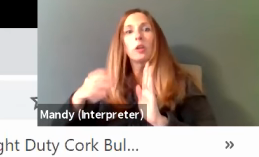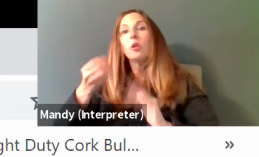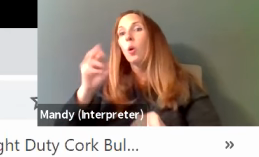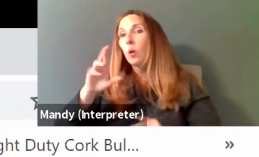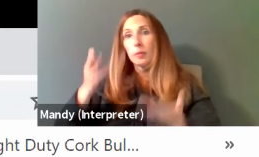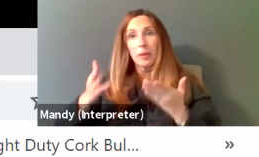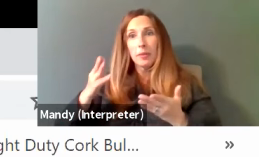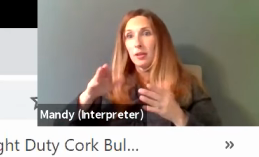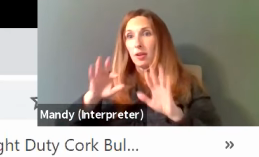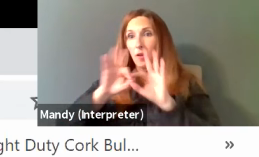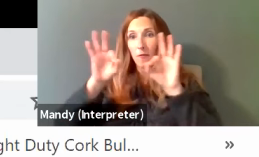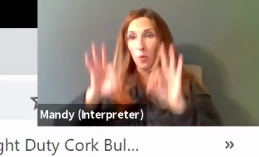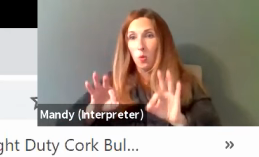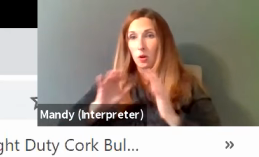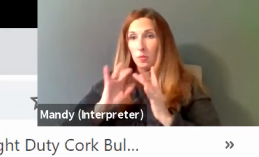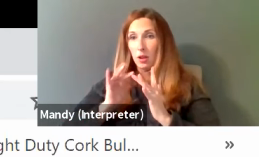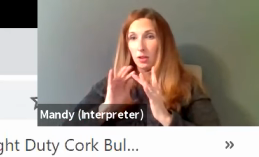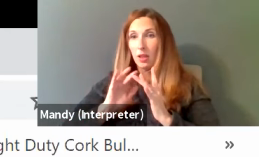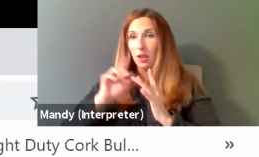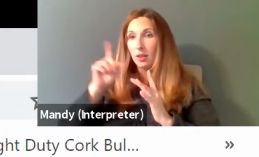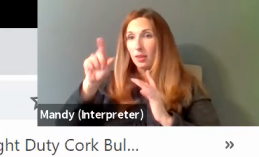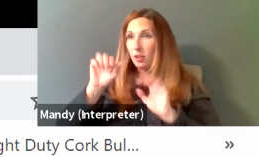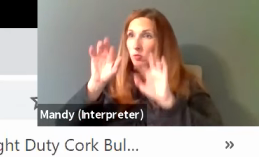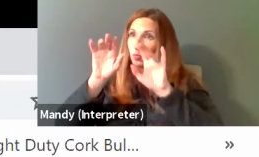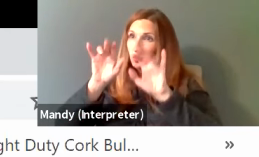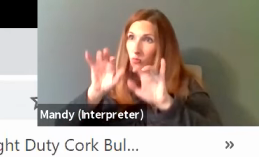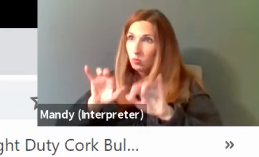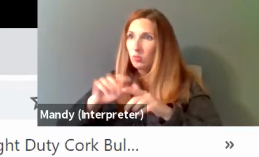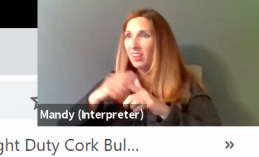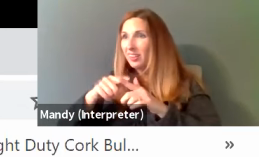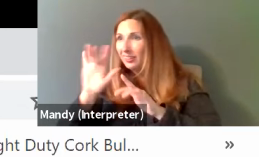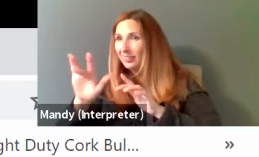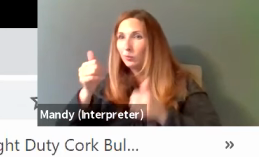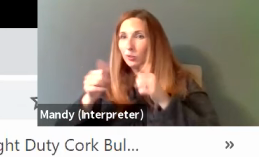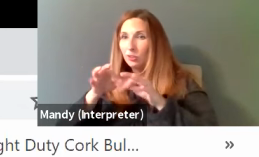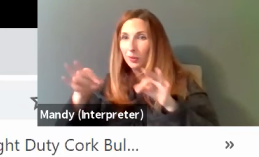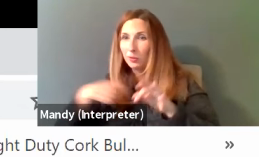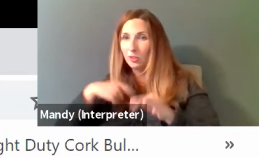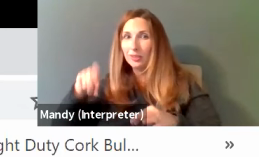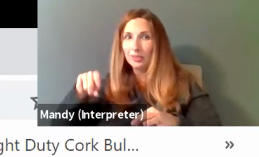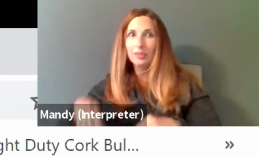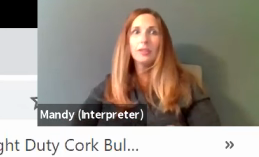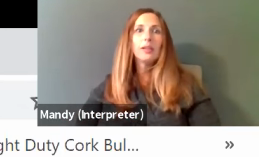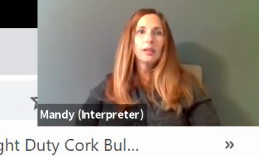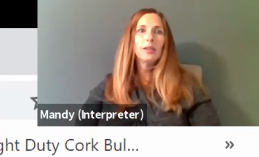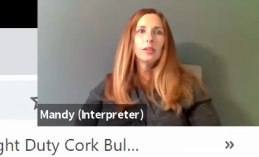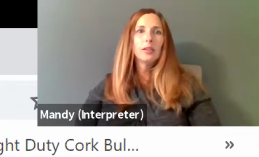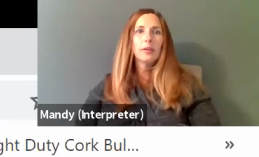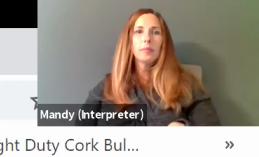to you what language that they needed. This was one of our clients actually